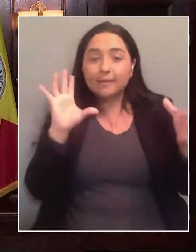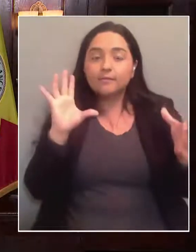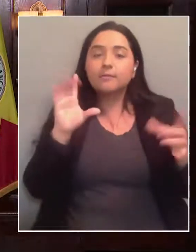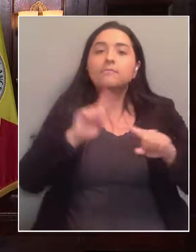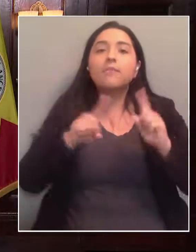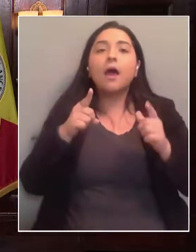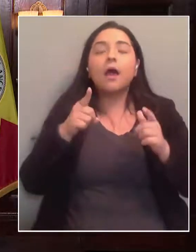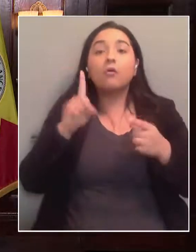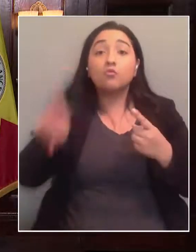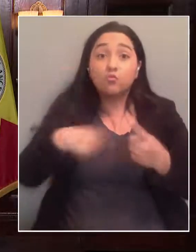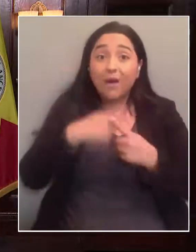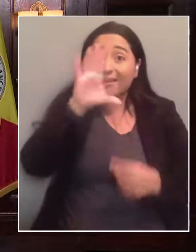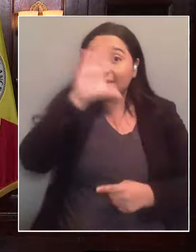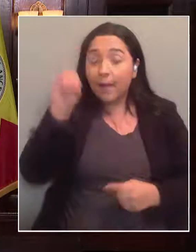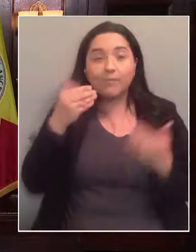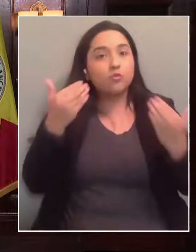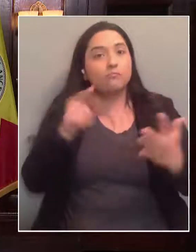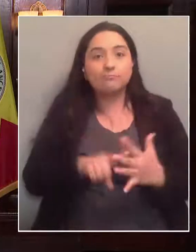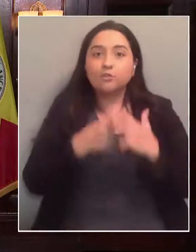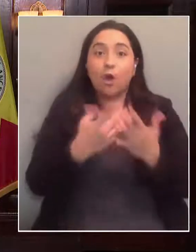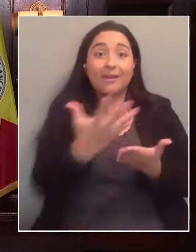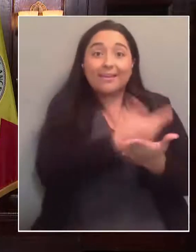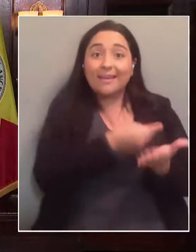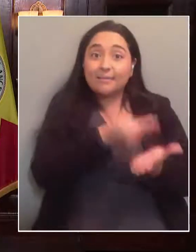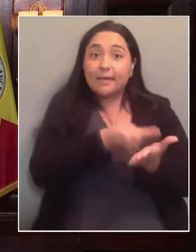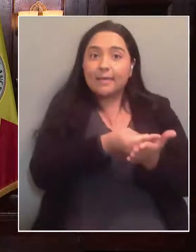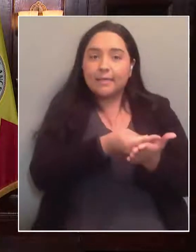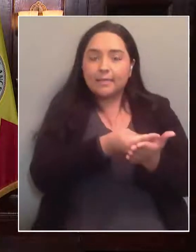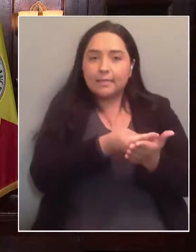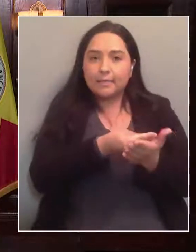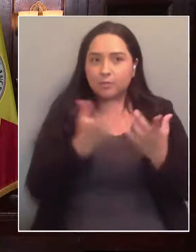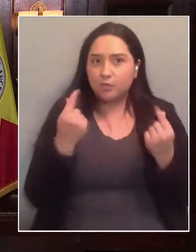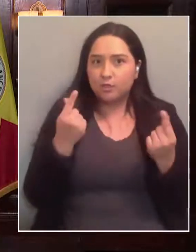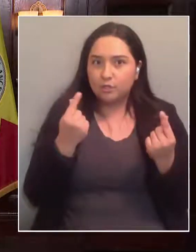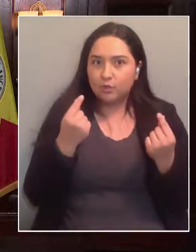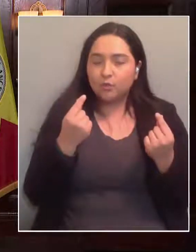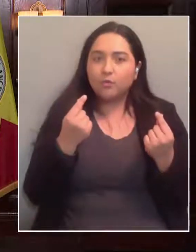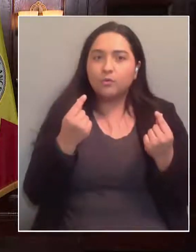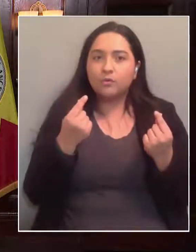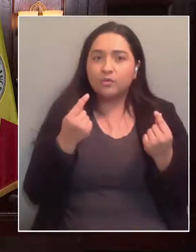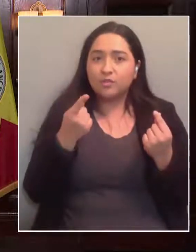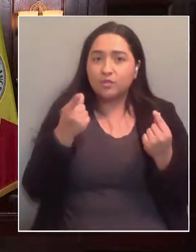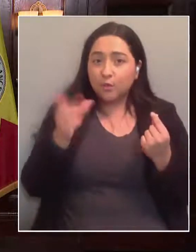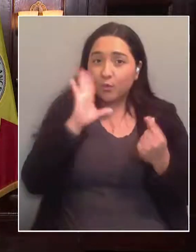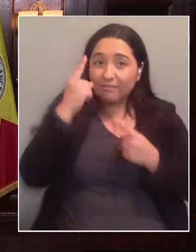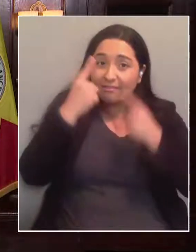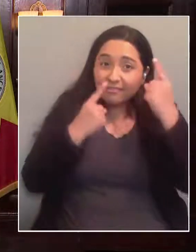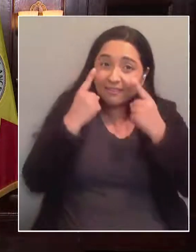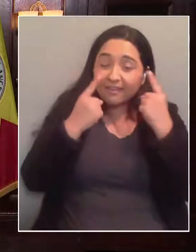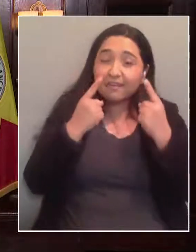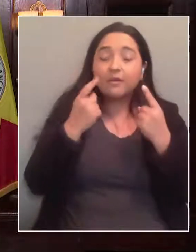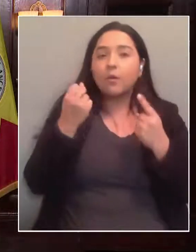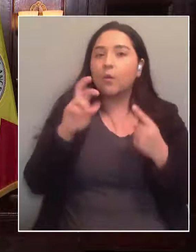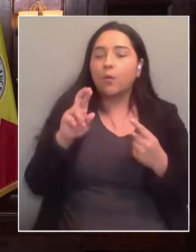COLLECTING THE RENTS. THEY'RE NOT GOING TO BE ABLE TO PAY THESE BIG AMOUNTS. ARE YOU GOING TO ALLOW DIS